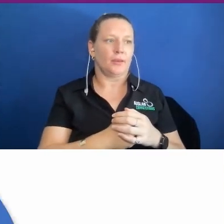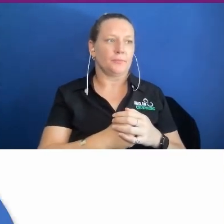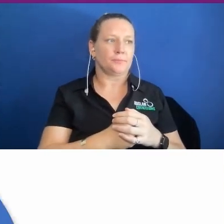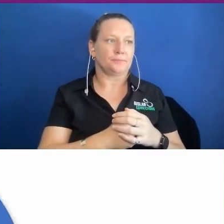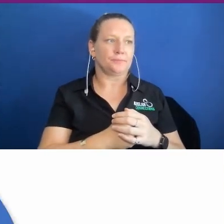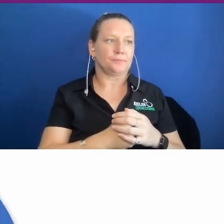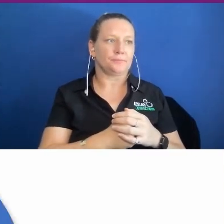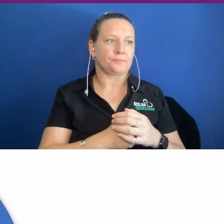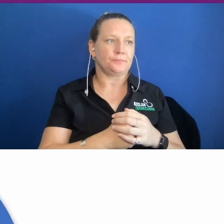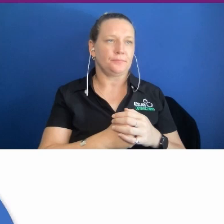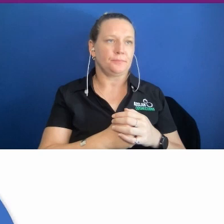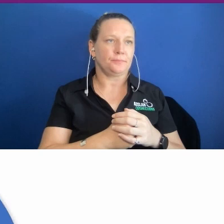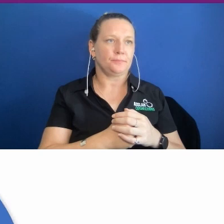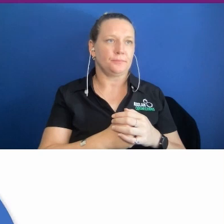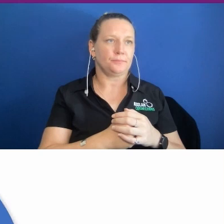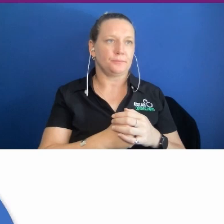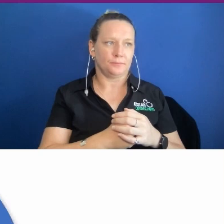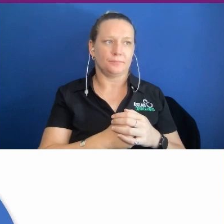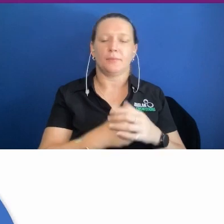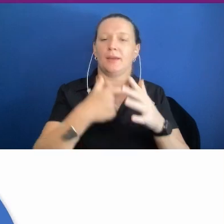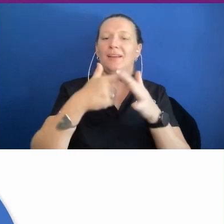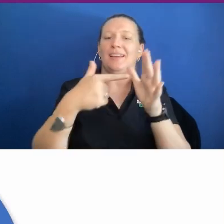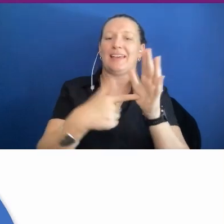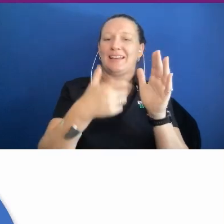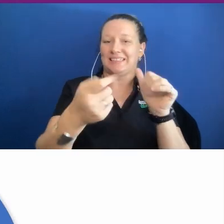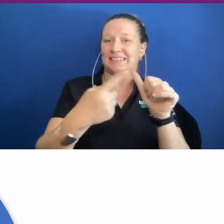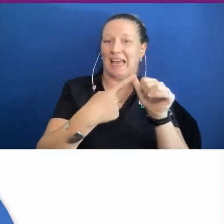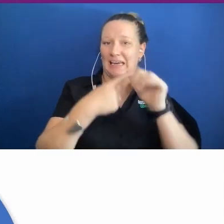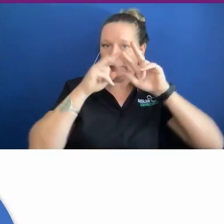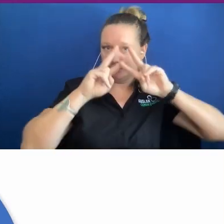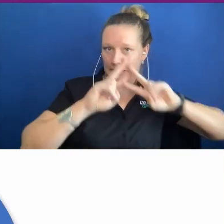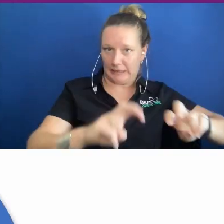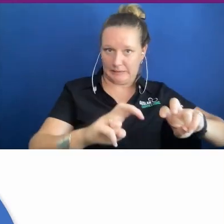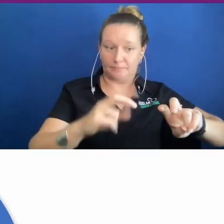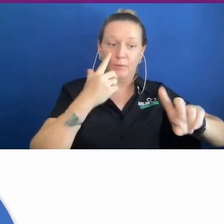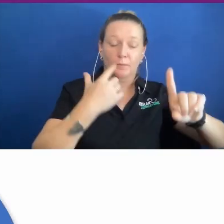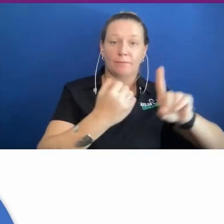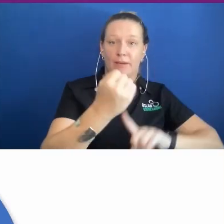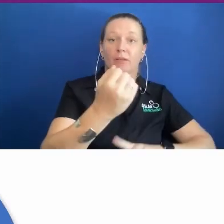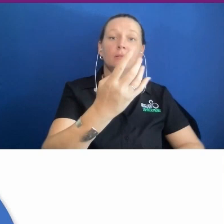And so in our KAT6A study, for example, we've recruited 49 individuals from all over the world